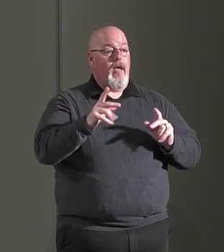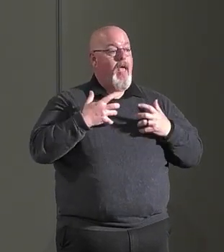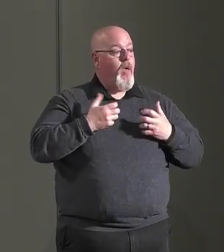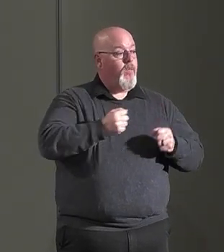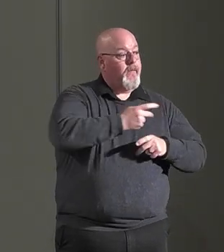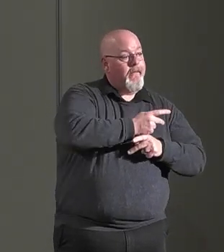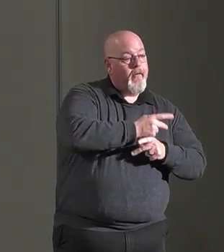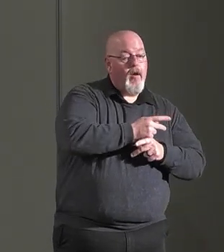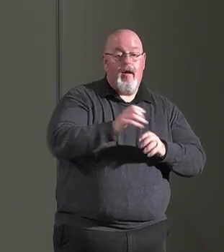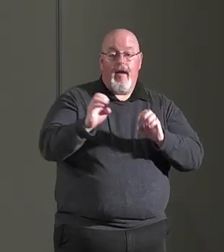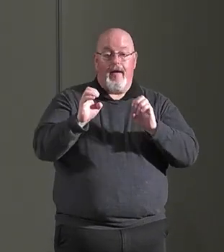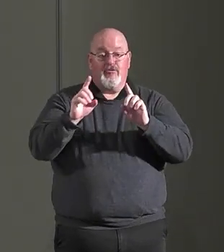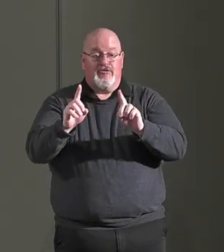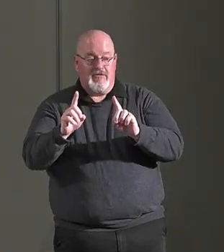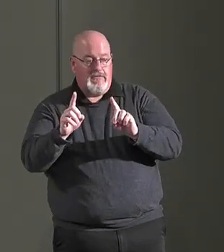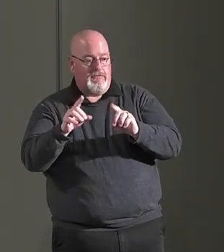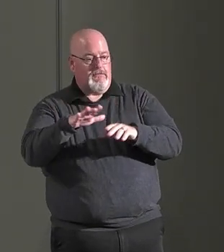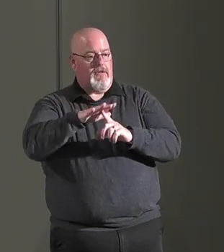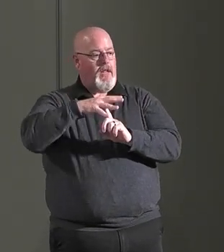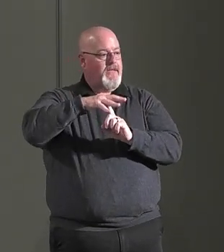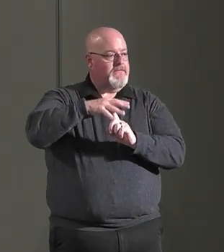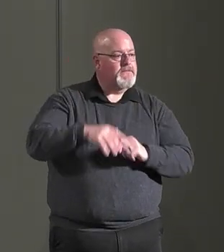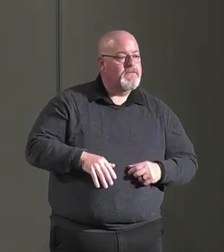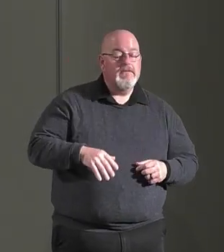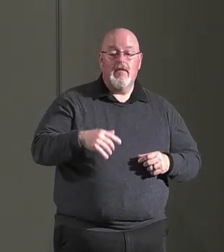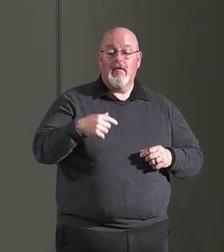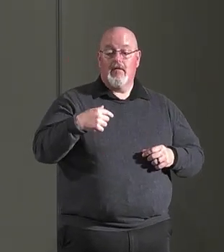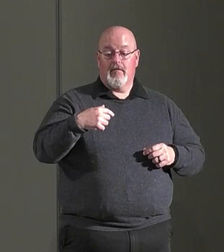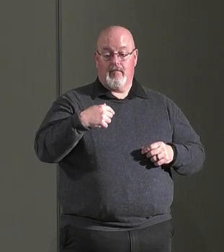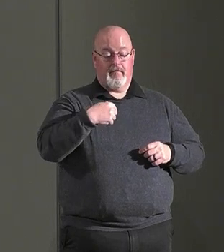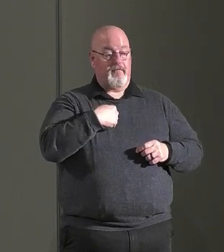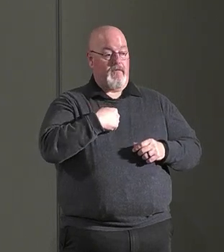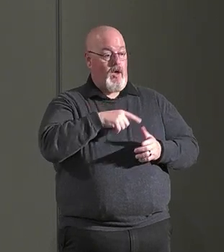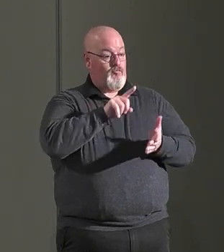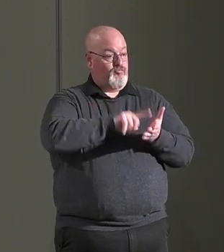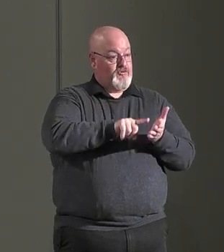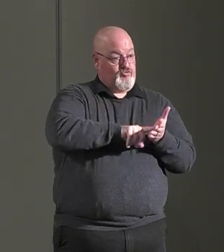and educational context. As an UX researcher, I primarily work with